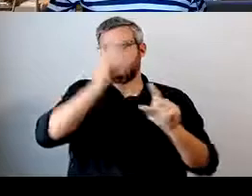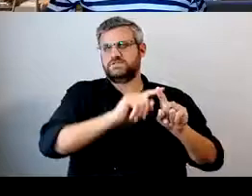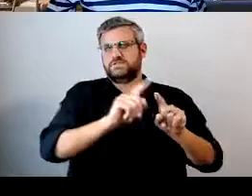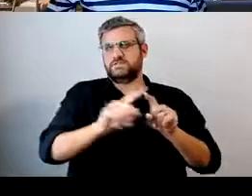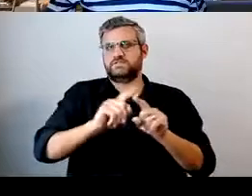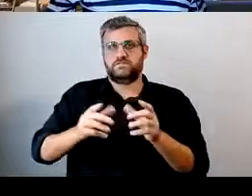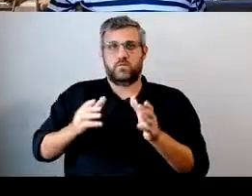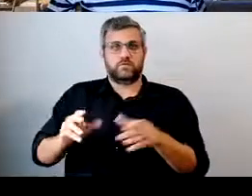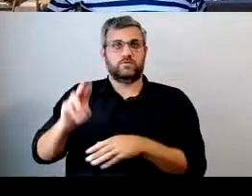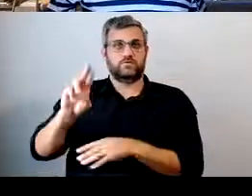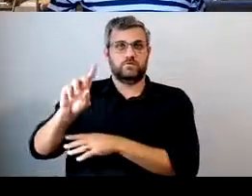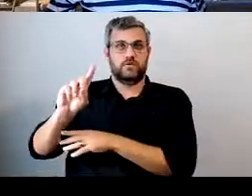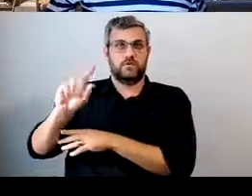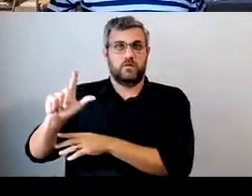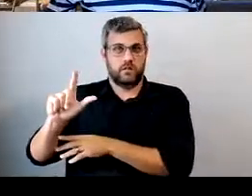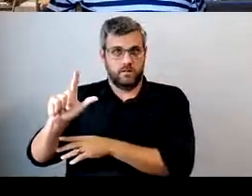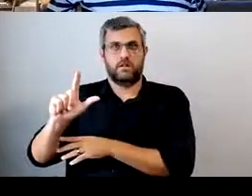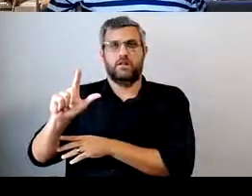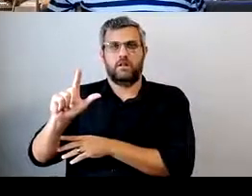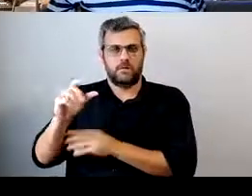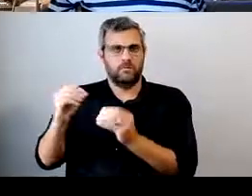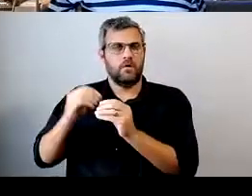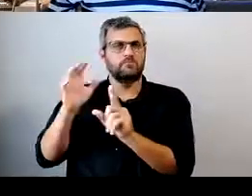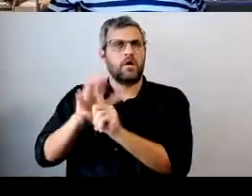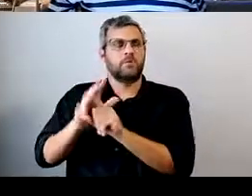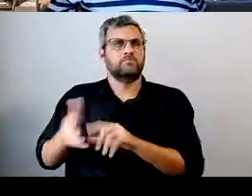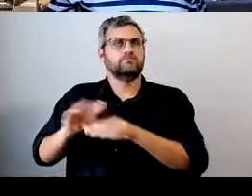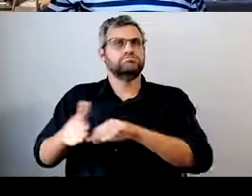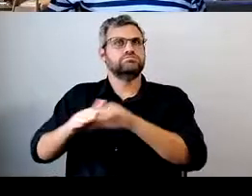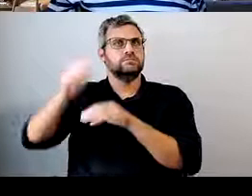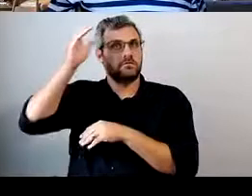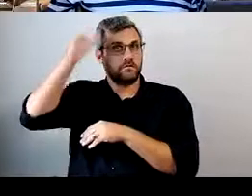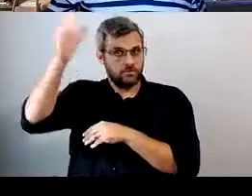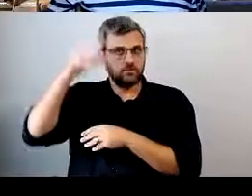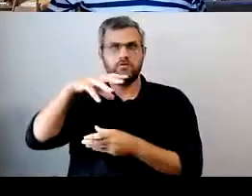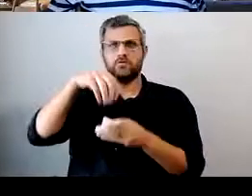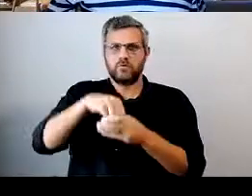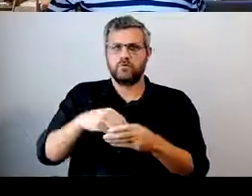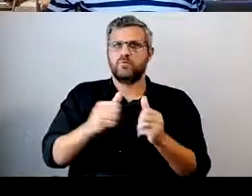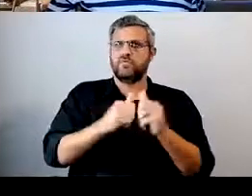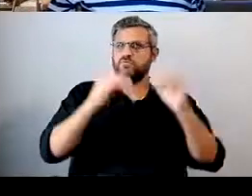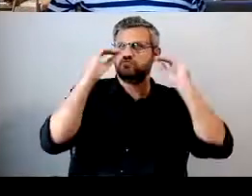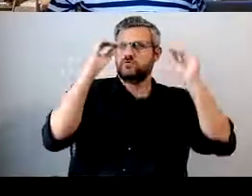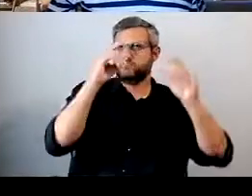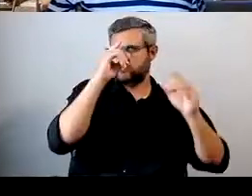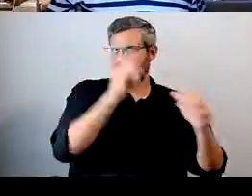UDL has become an increasingly popular concept and is included as an instructional strategy in the US,